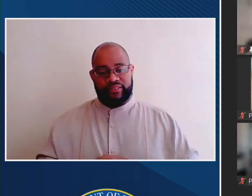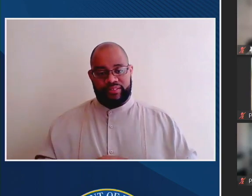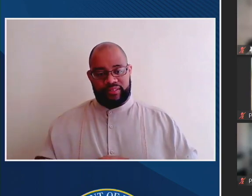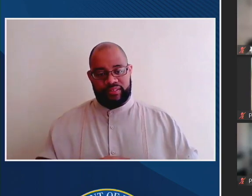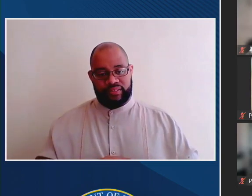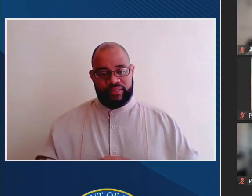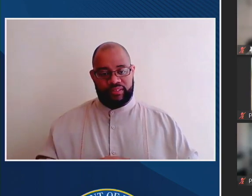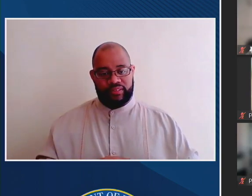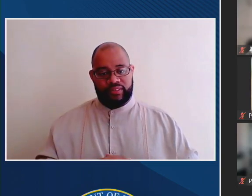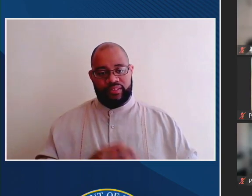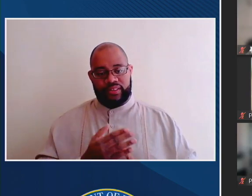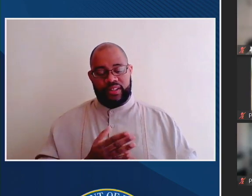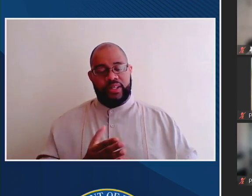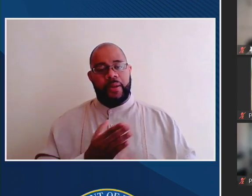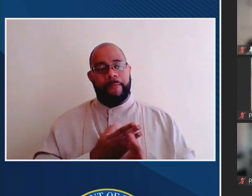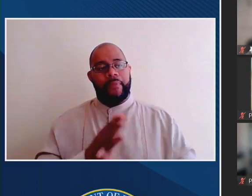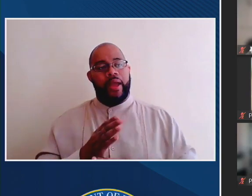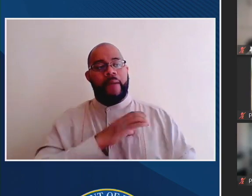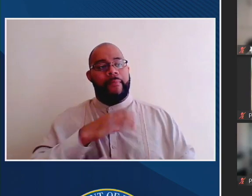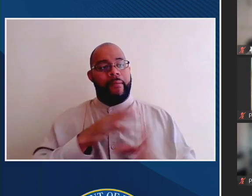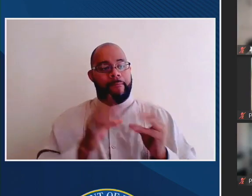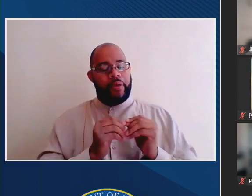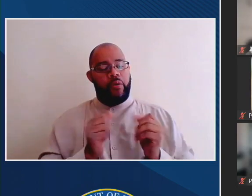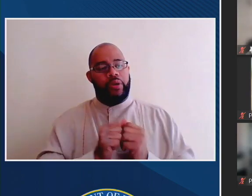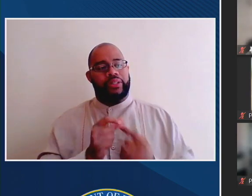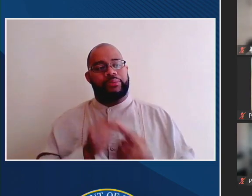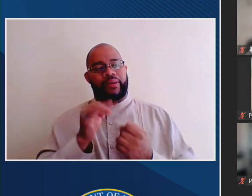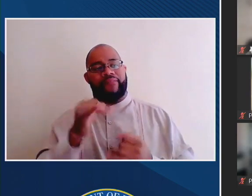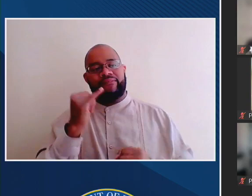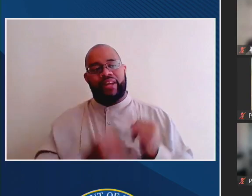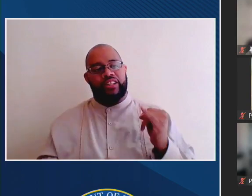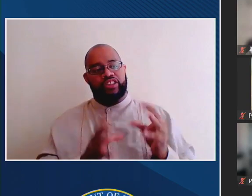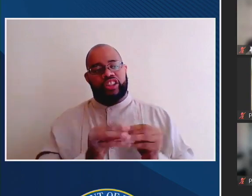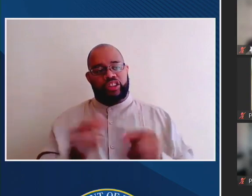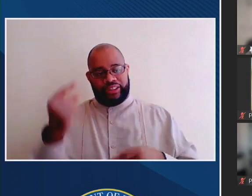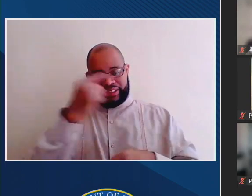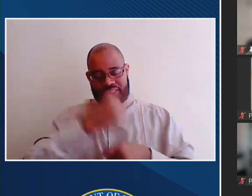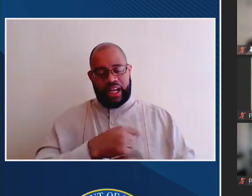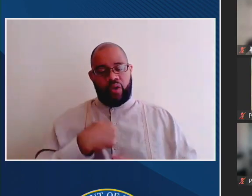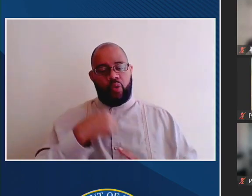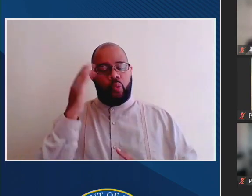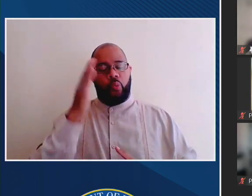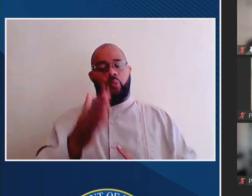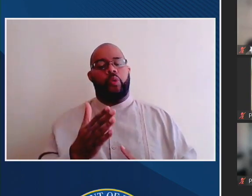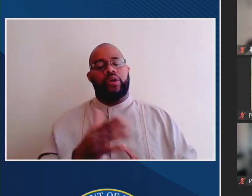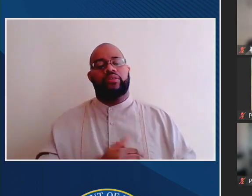committee meets, with the exception of the final session day, we will reserve time for public comment.